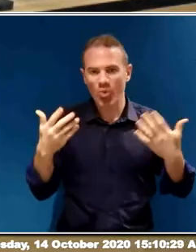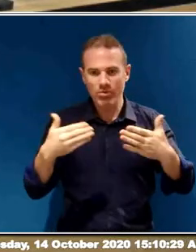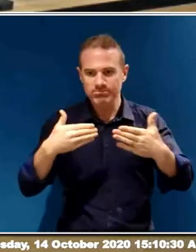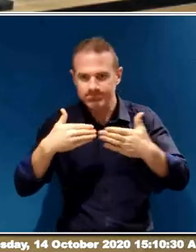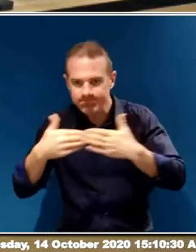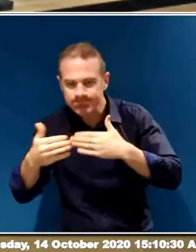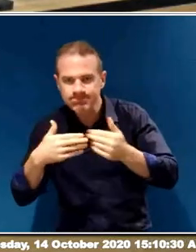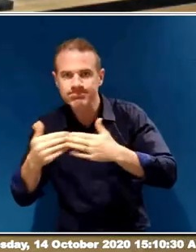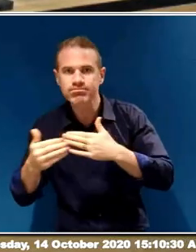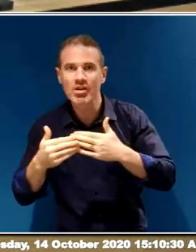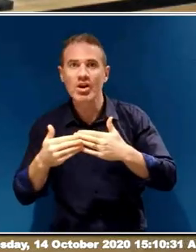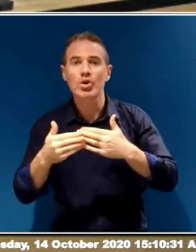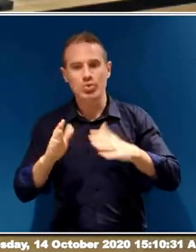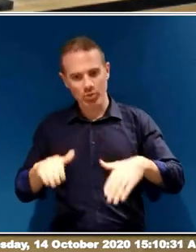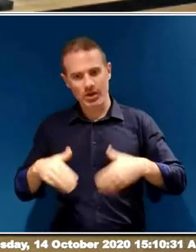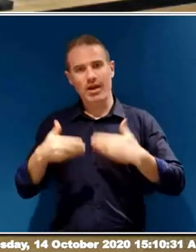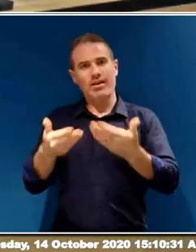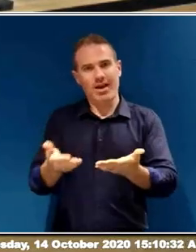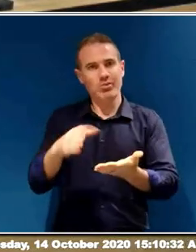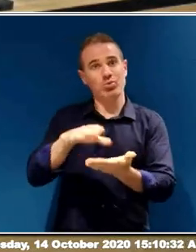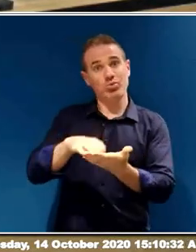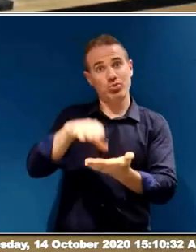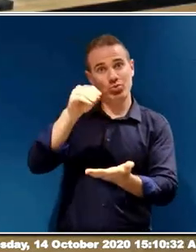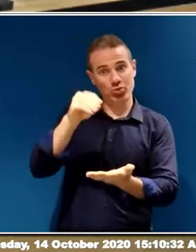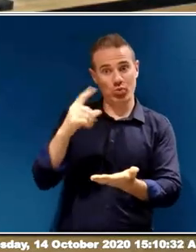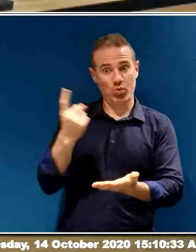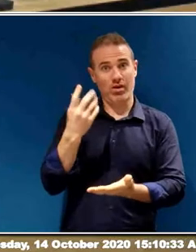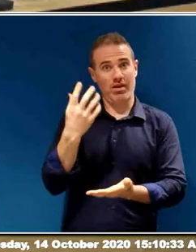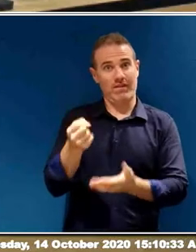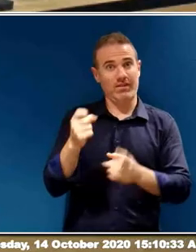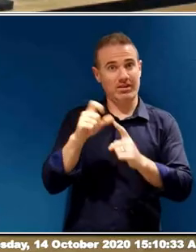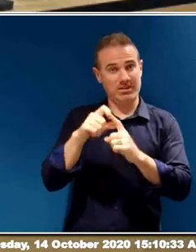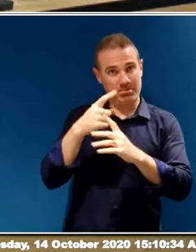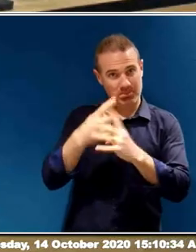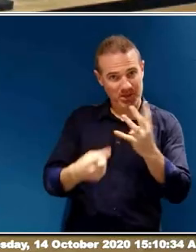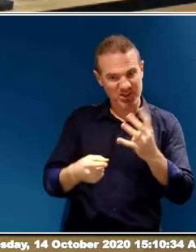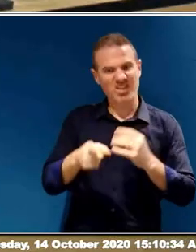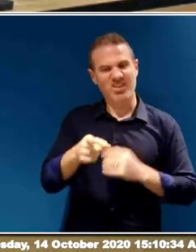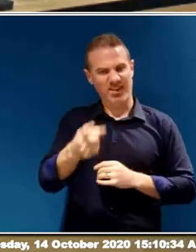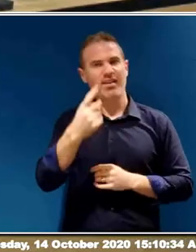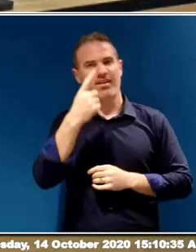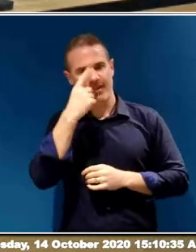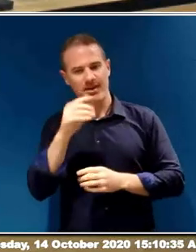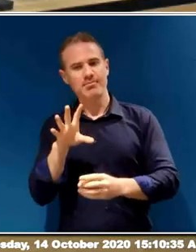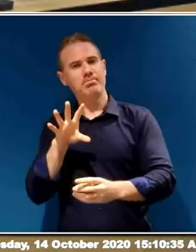a disability to participate in the same way as their peers. Is that correct?